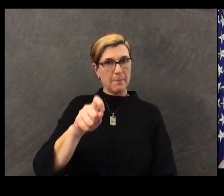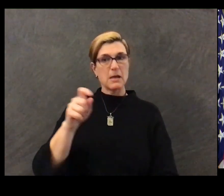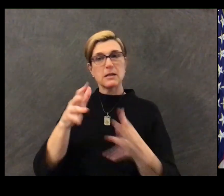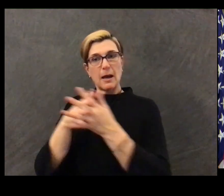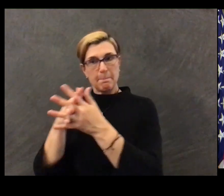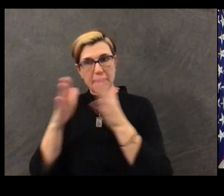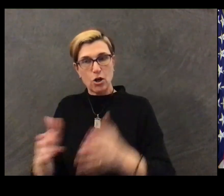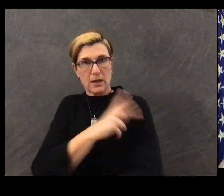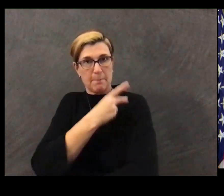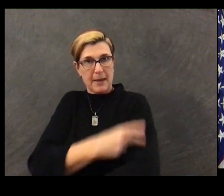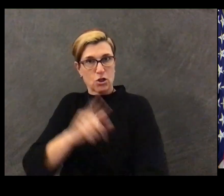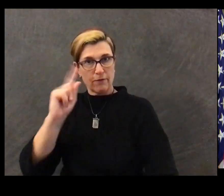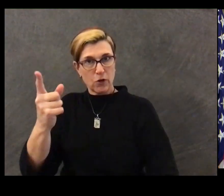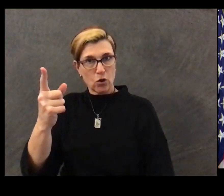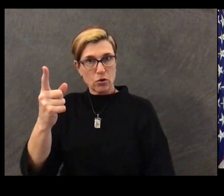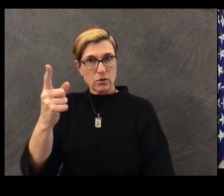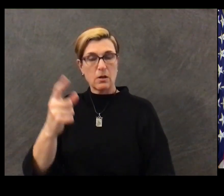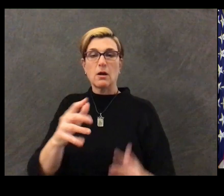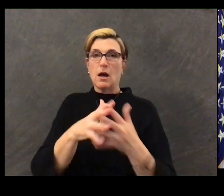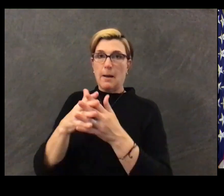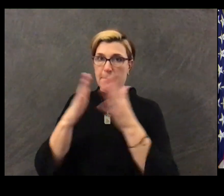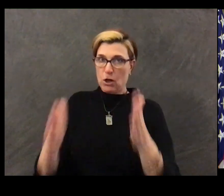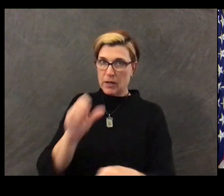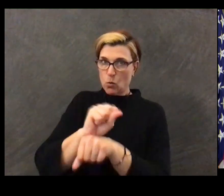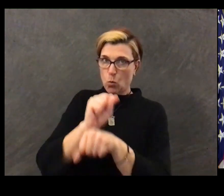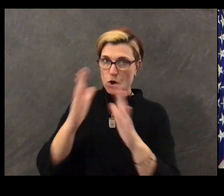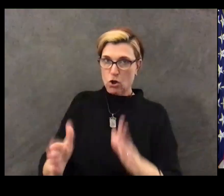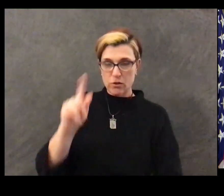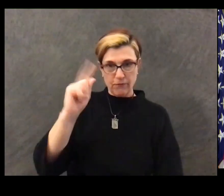our great American workers and that's what we're doing so I've just signed it